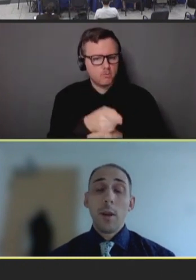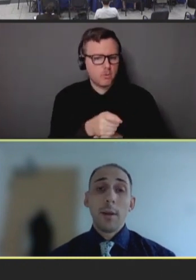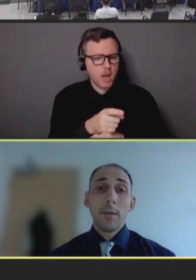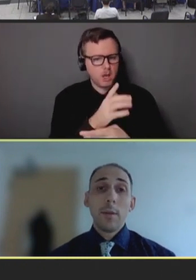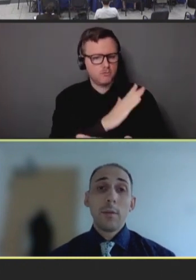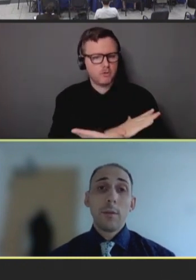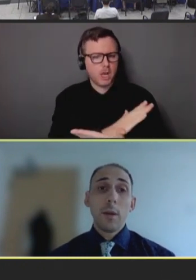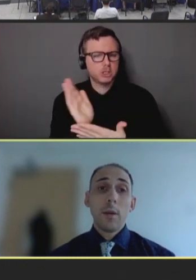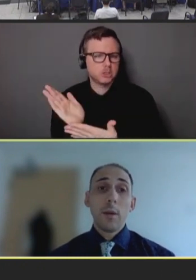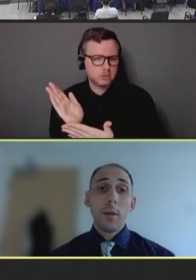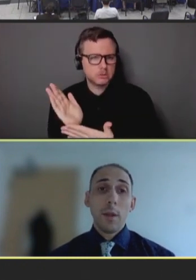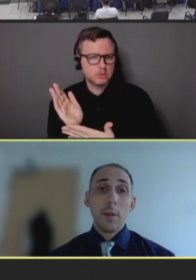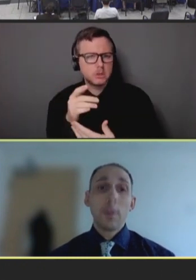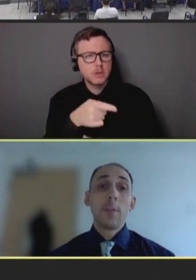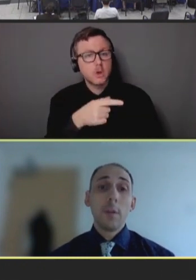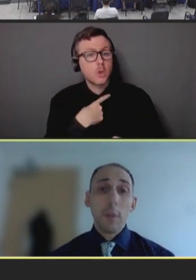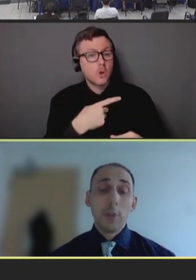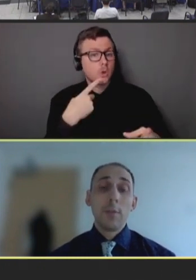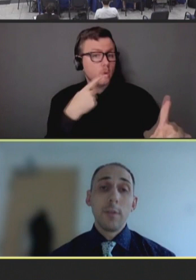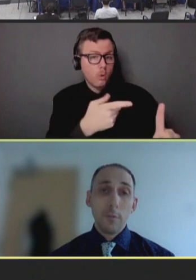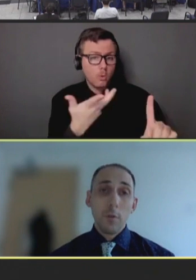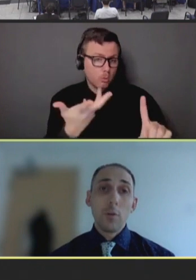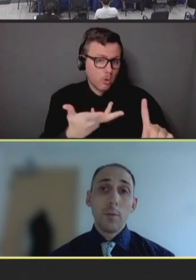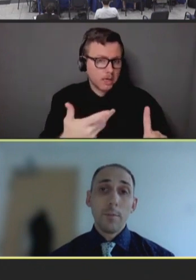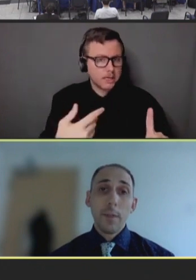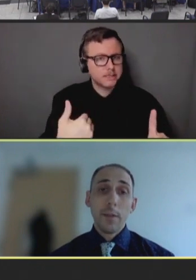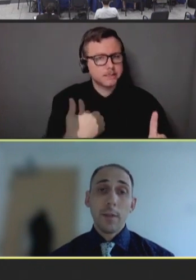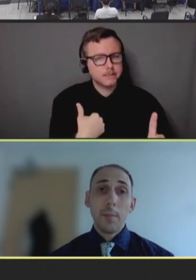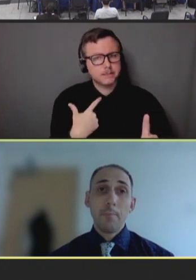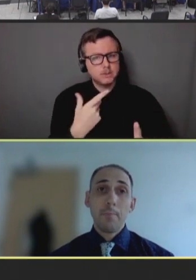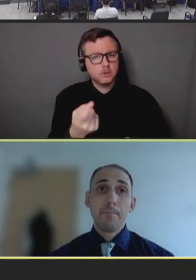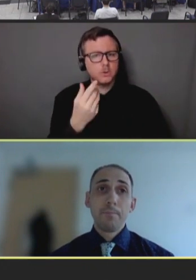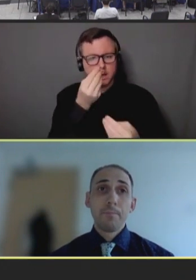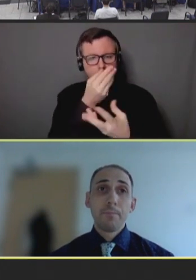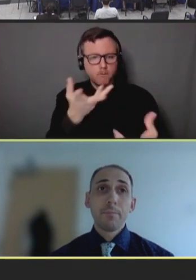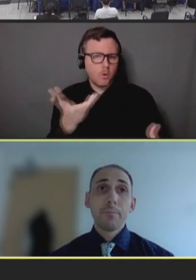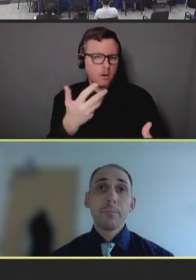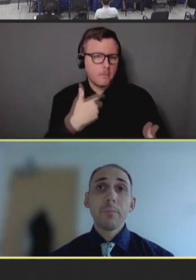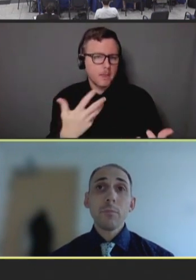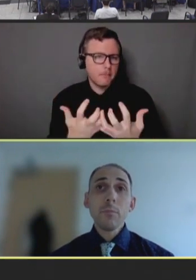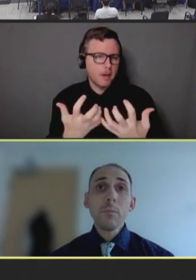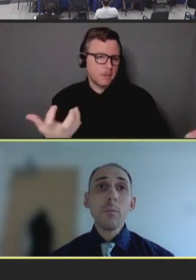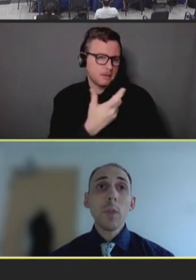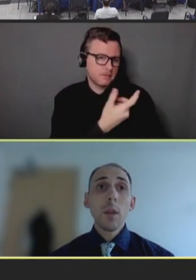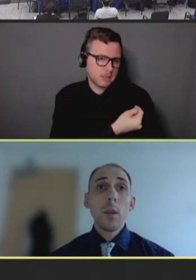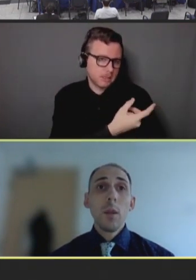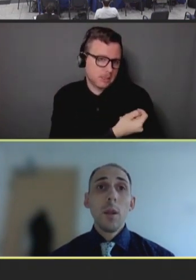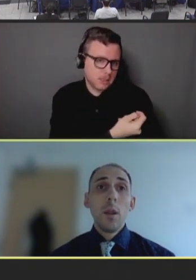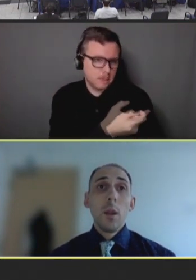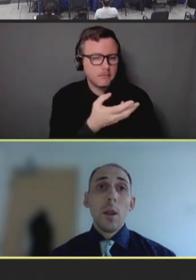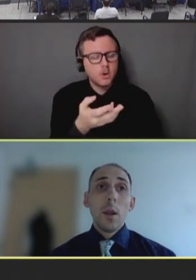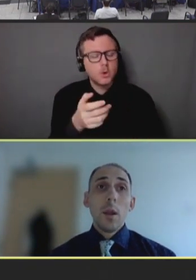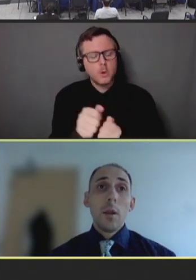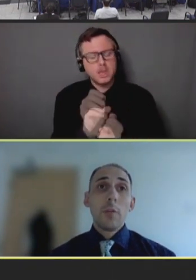vaccines in considerations of the future. Next slide.